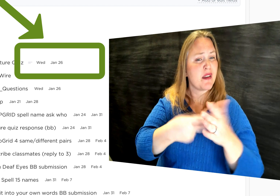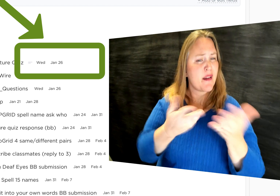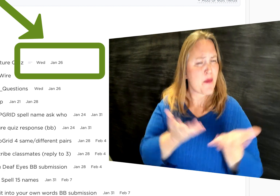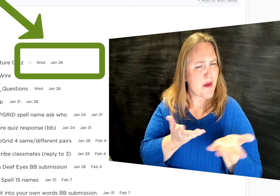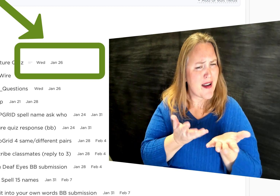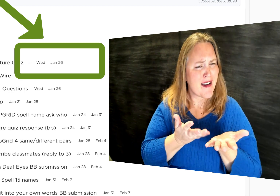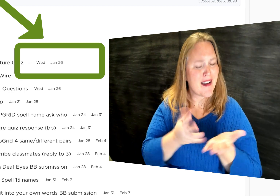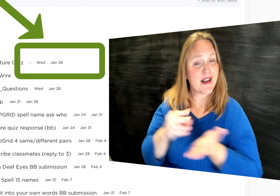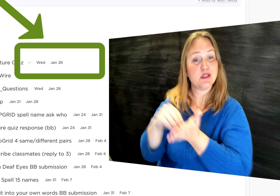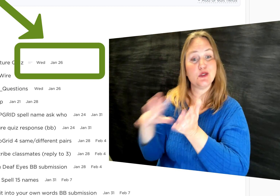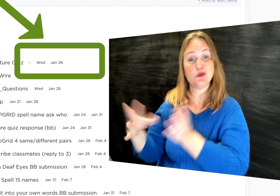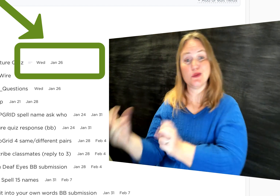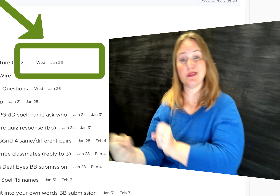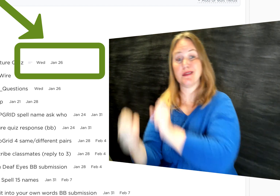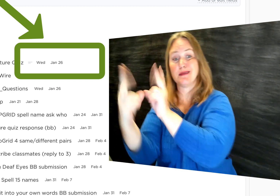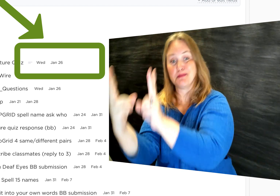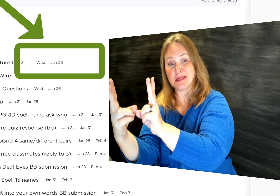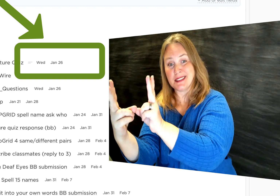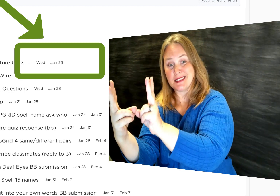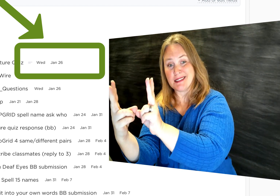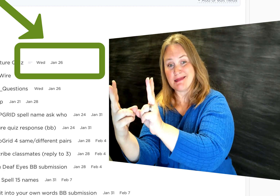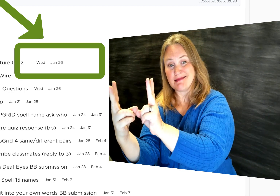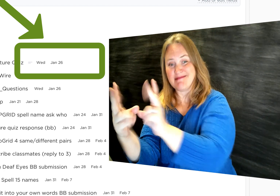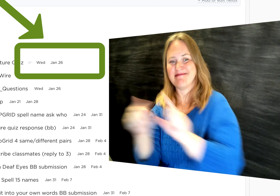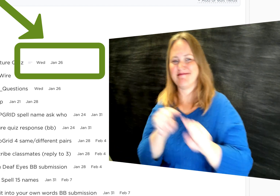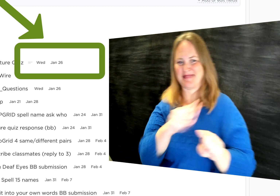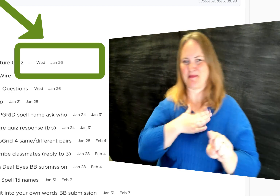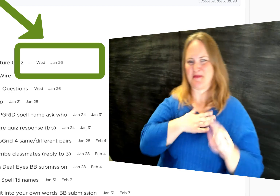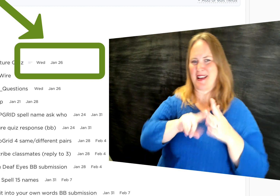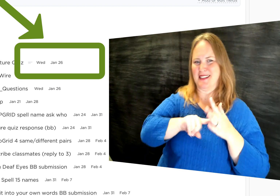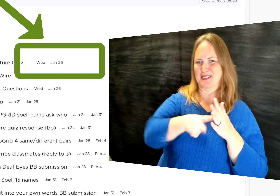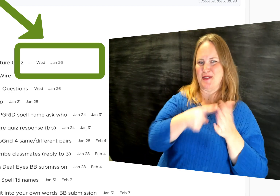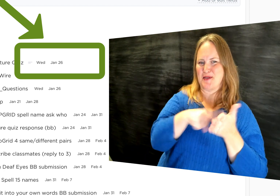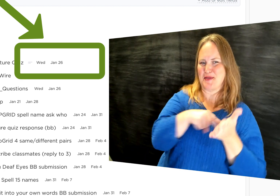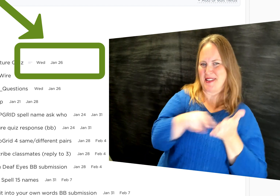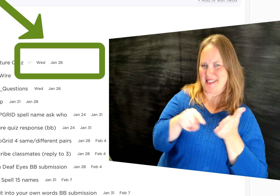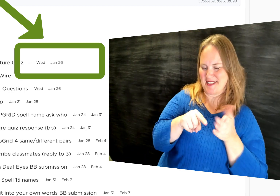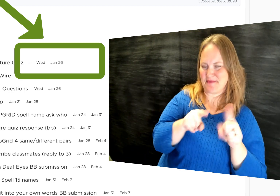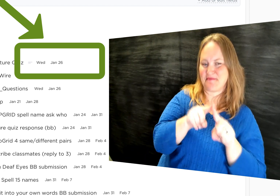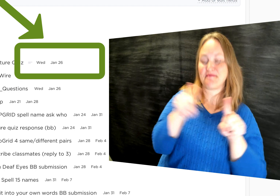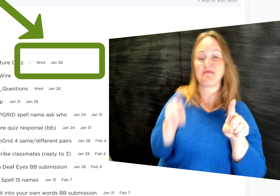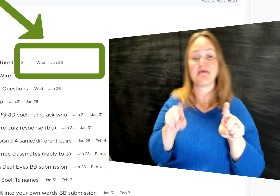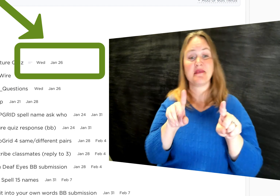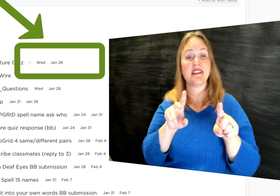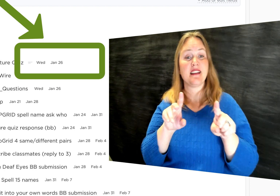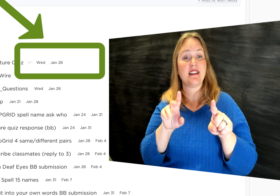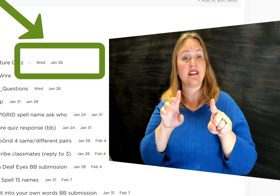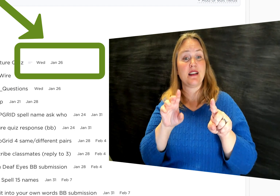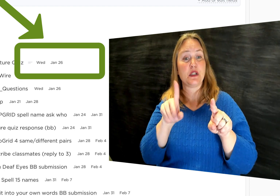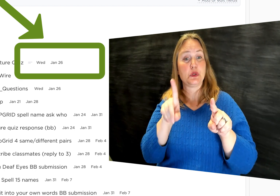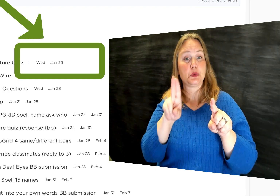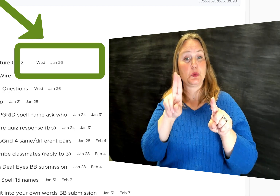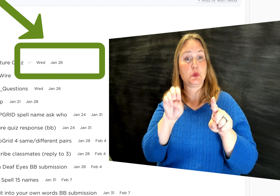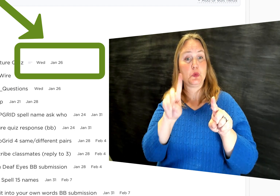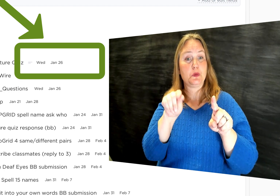And then the due date that's in ClickUp is one week later. That's when my goal is to get it back to the students.